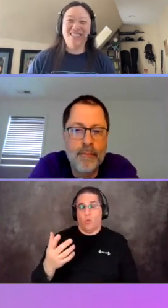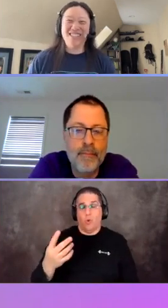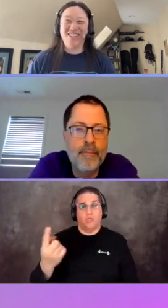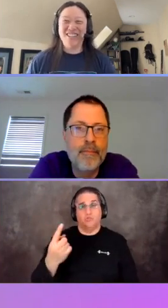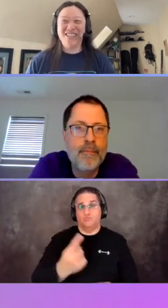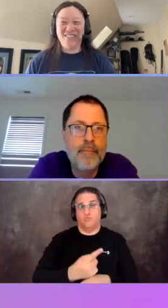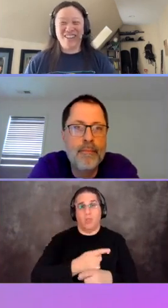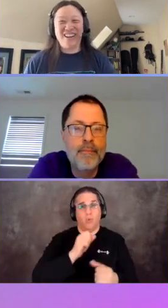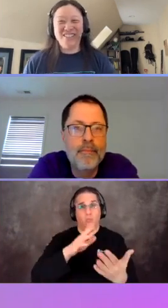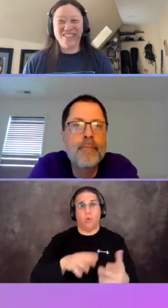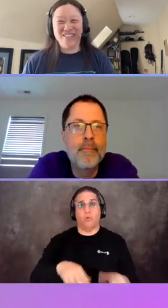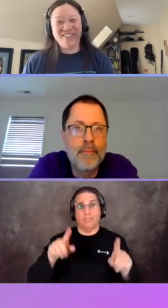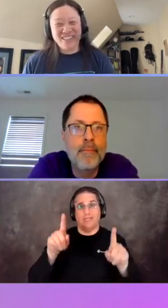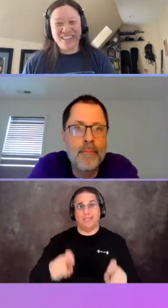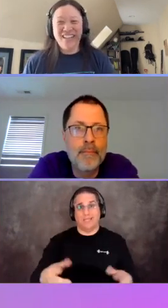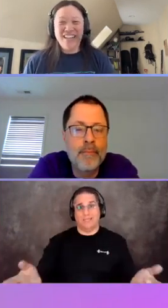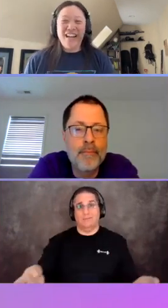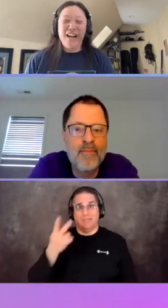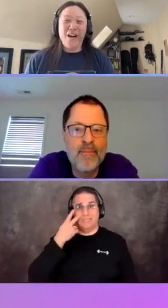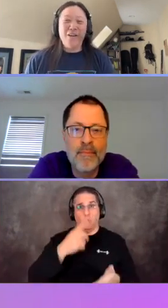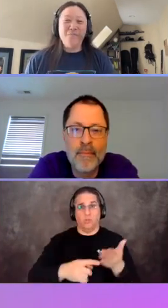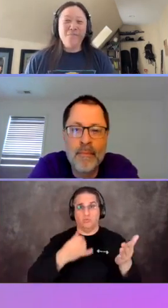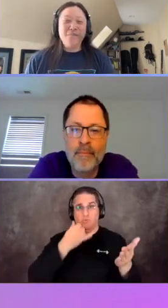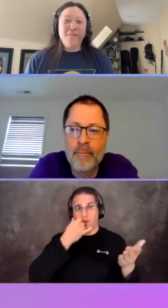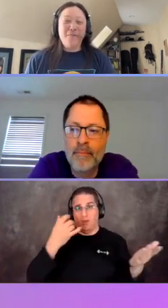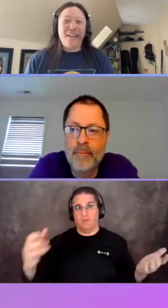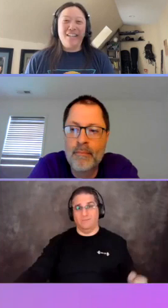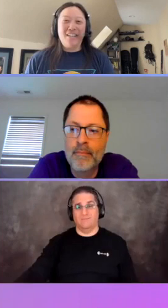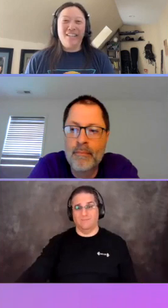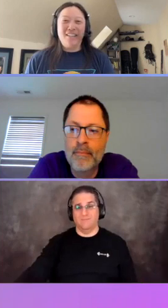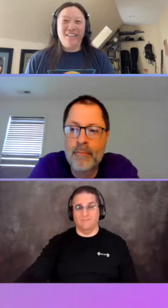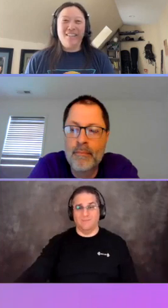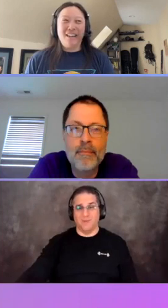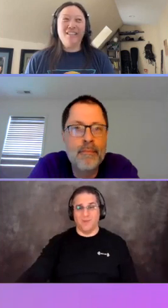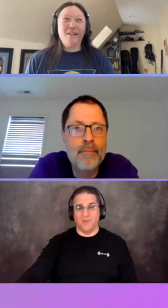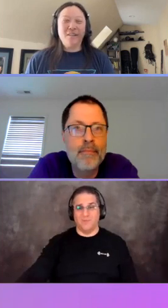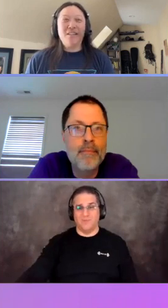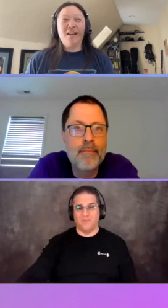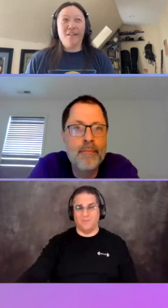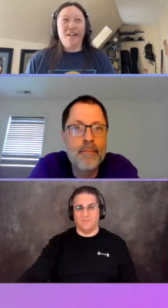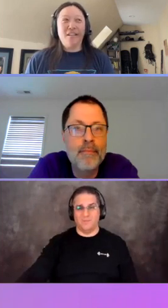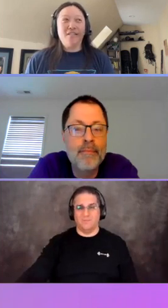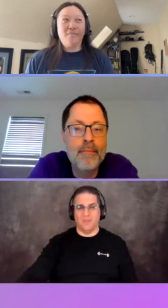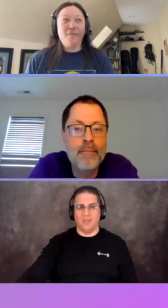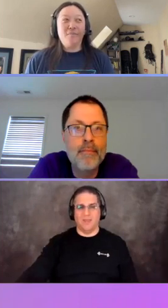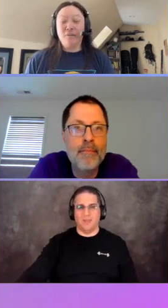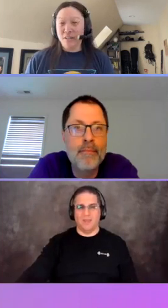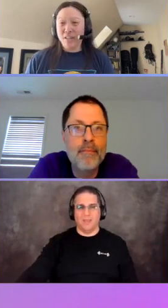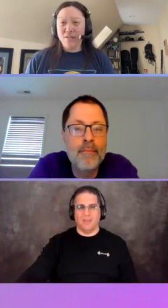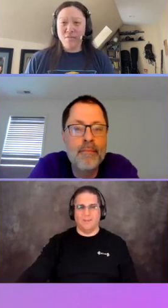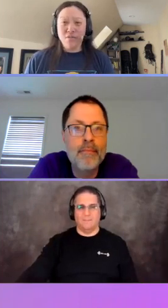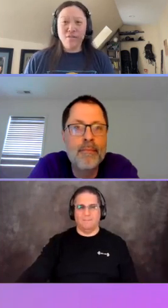have an answer yet here this group is super active. They're posting questions left and right. They left how